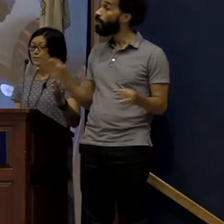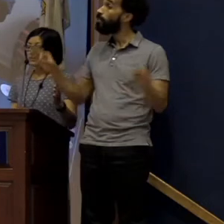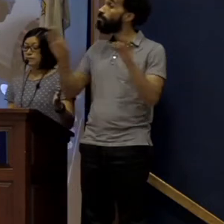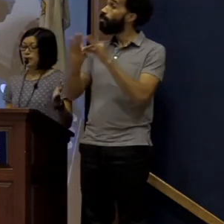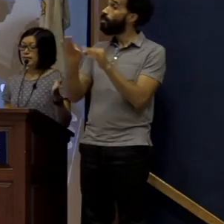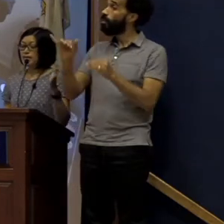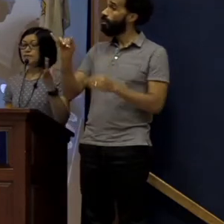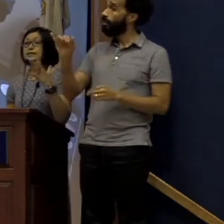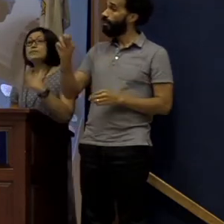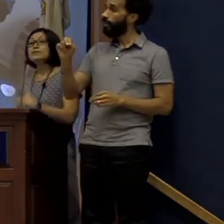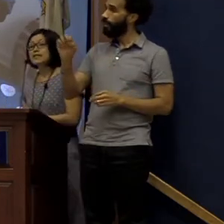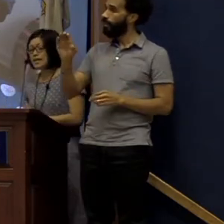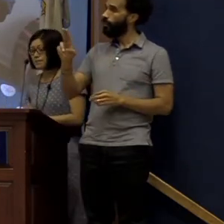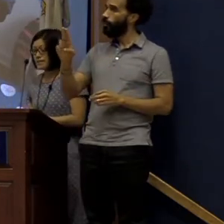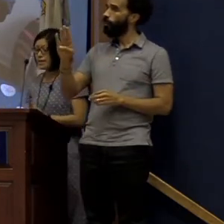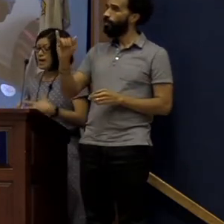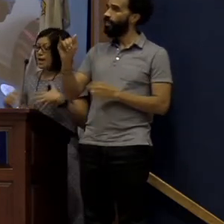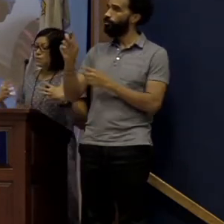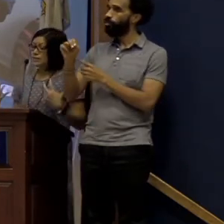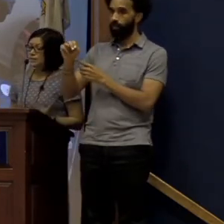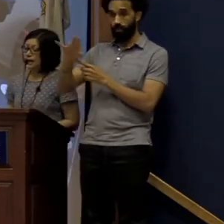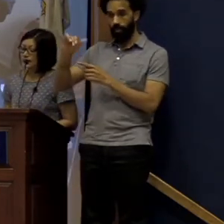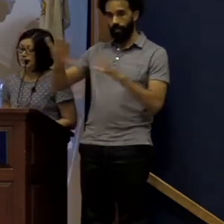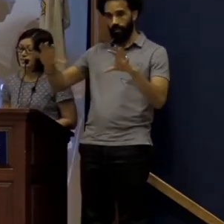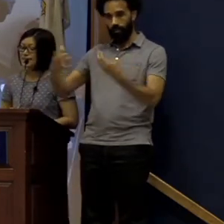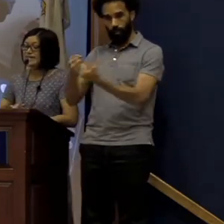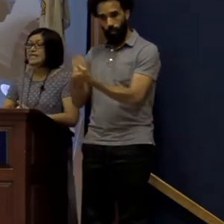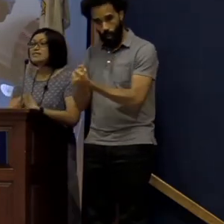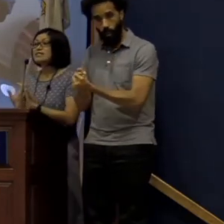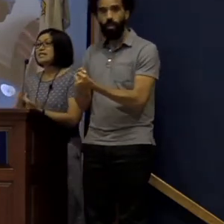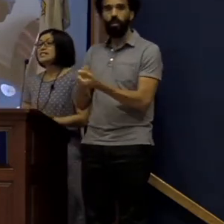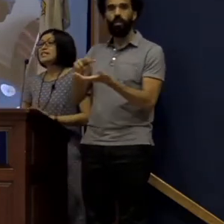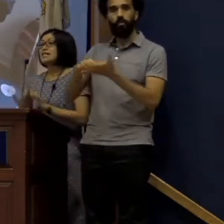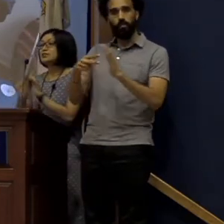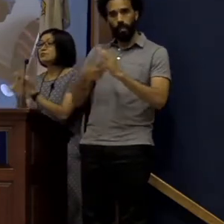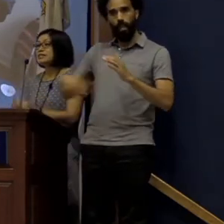What the community can be and what science can be the girls can start to name.